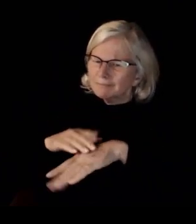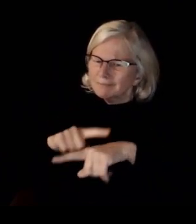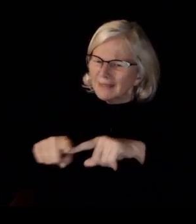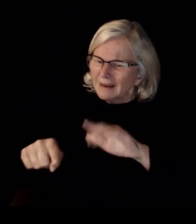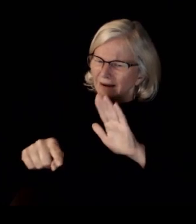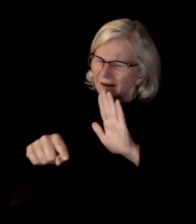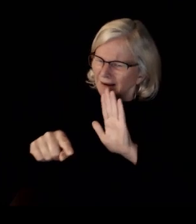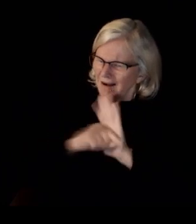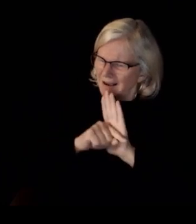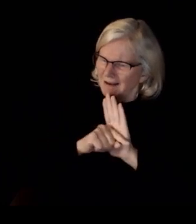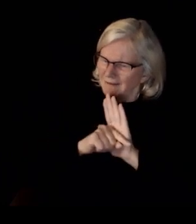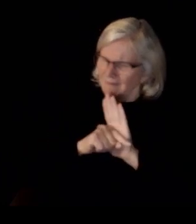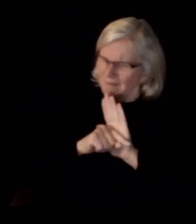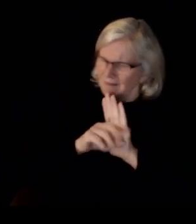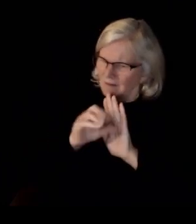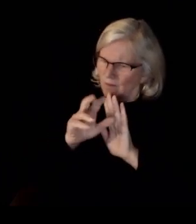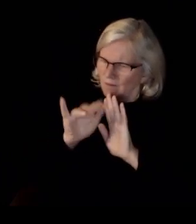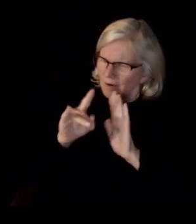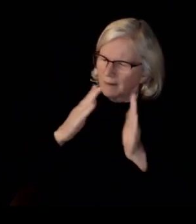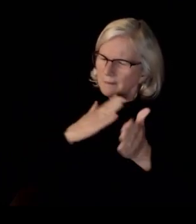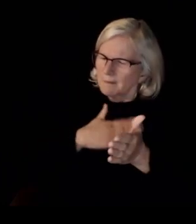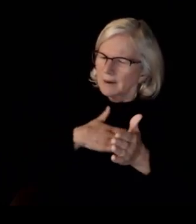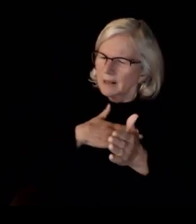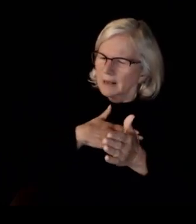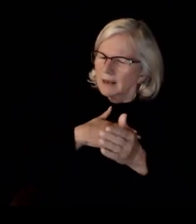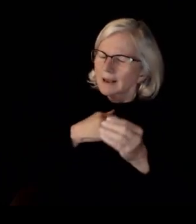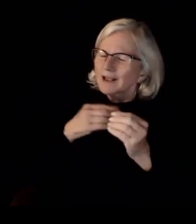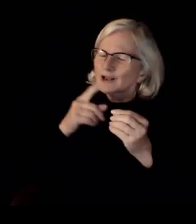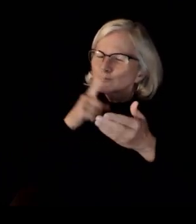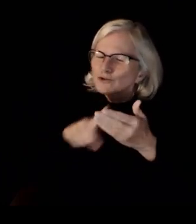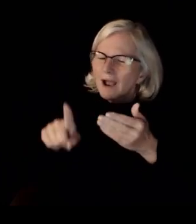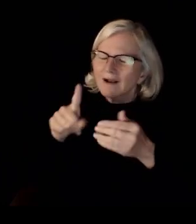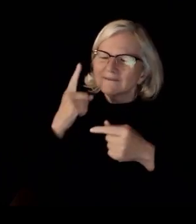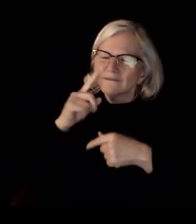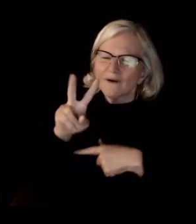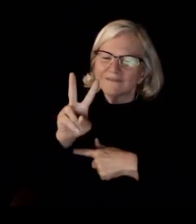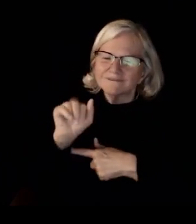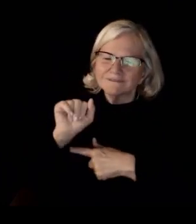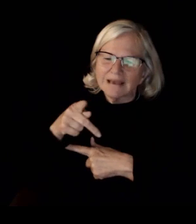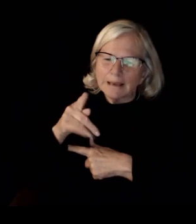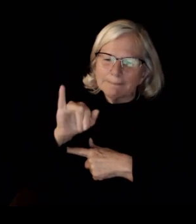Kris: Yeah the thing that I'll clarify bill is that all the cases that we are counting